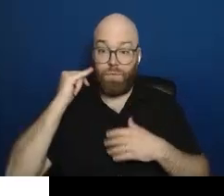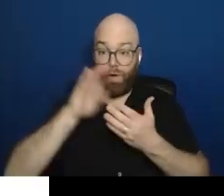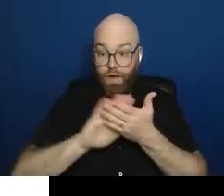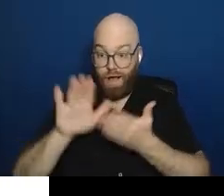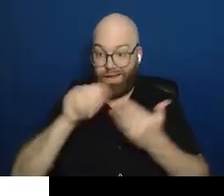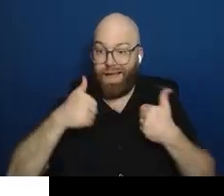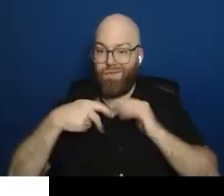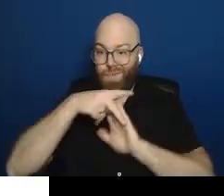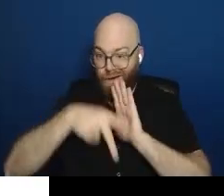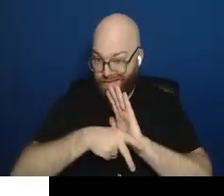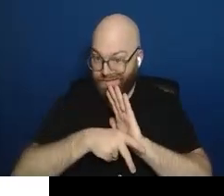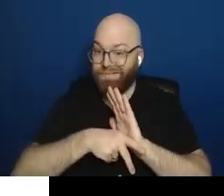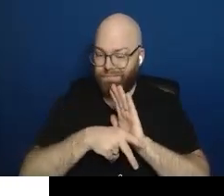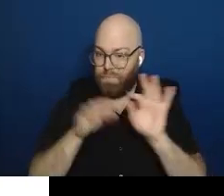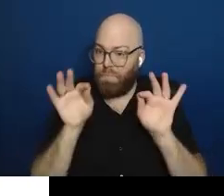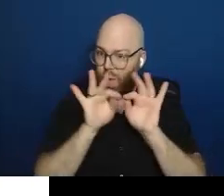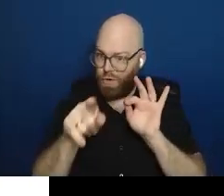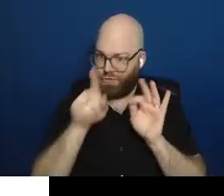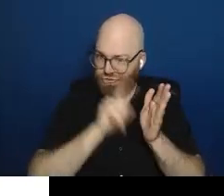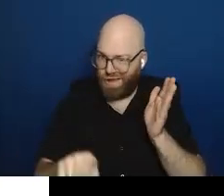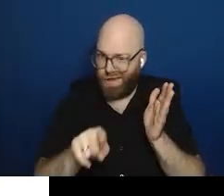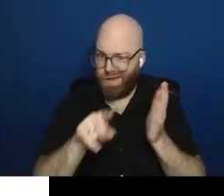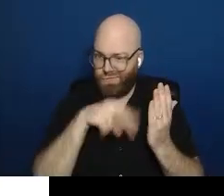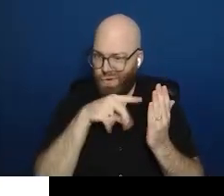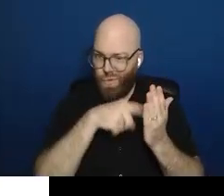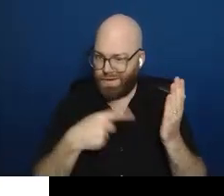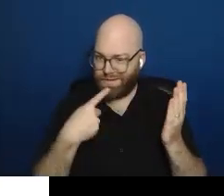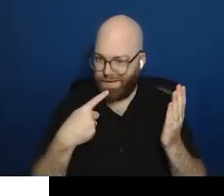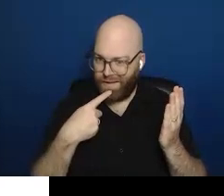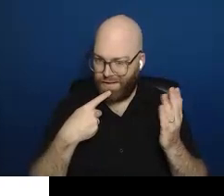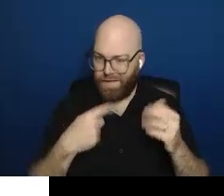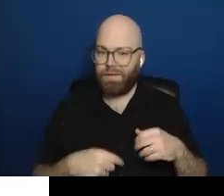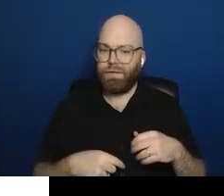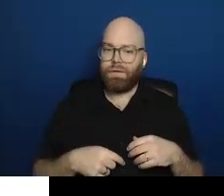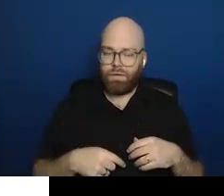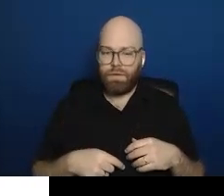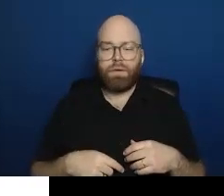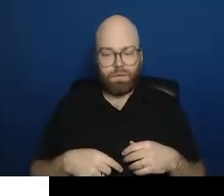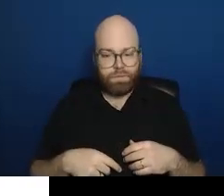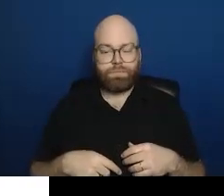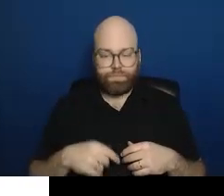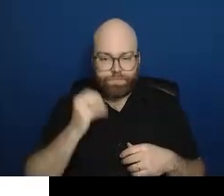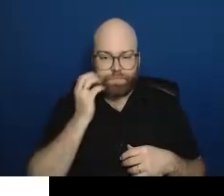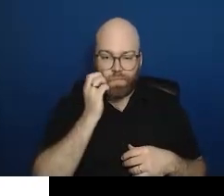And also just reiterate, you know, the support to students that our California community colleges should be safe,